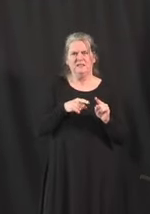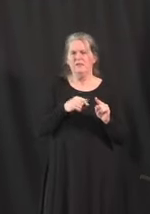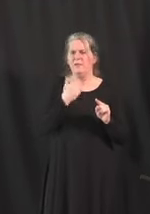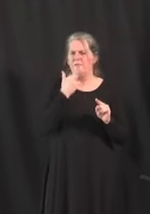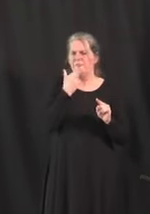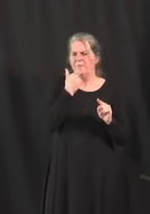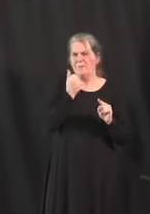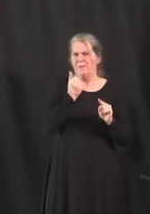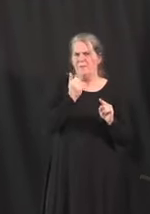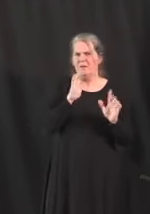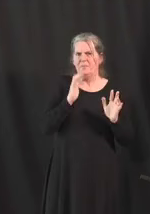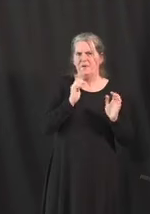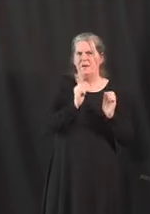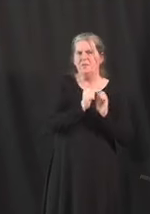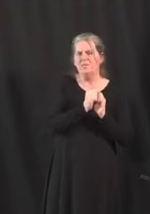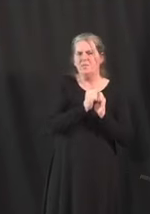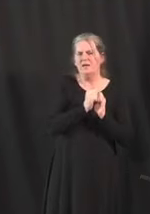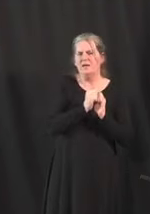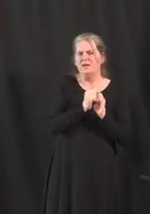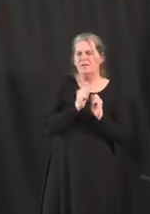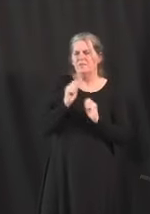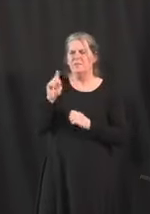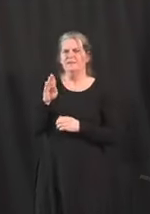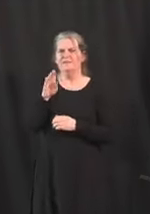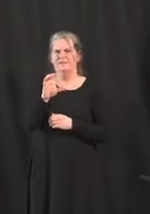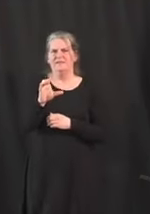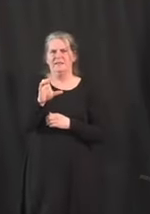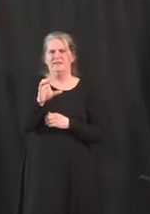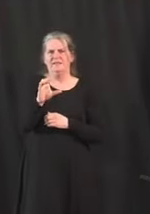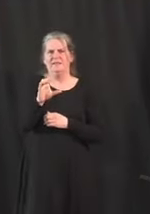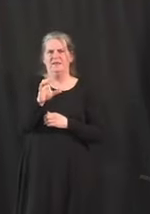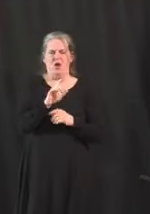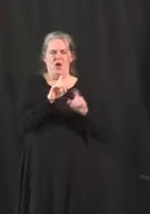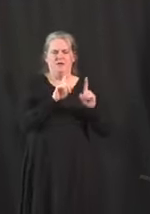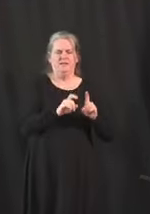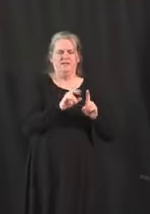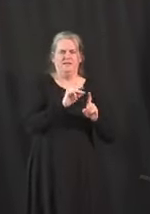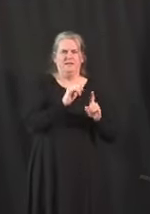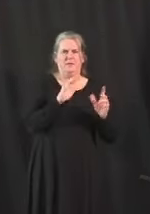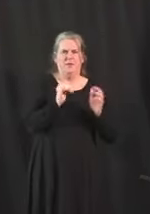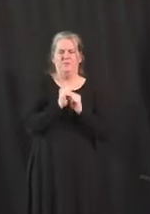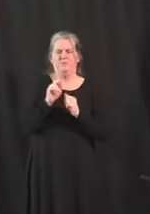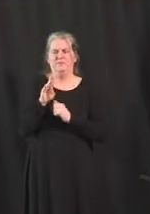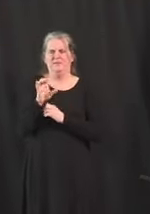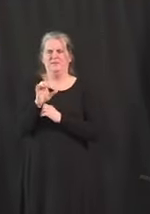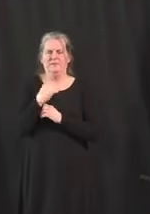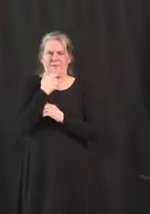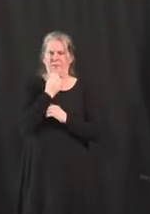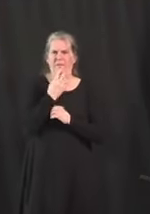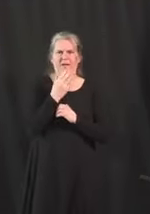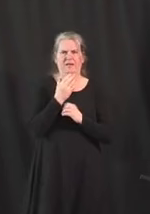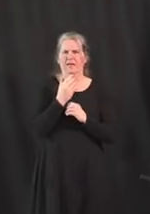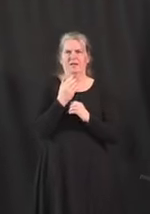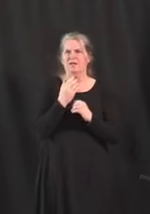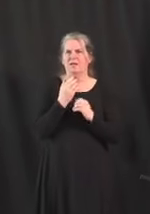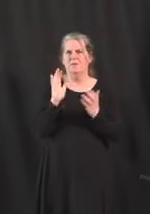THE BIG POOL OF TEST KITS IN BC, WE REALLY -- IT BECOMES NOT A REALLY SIGNIFICANT NUMBER. I THINK WHAT IS PROBABLY MORE